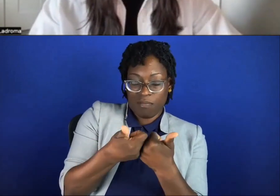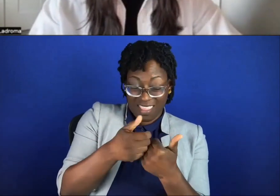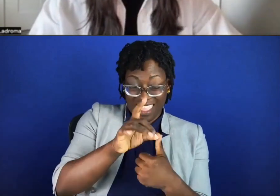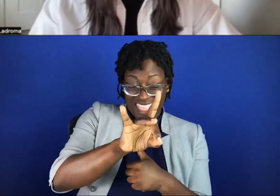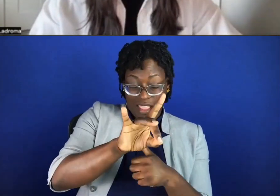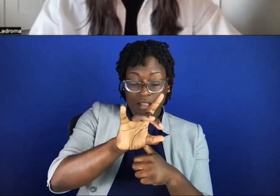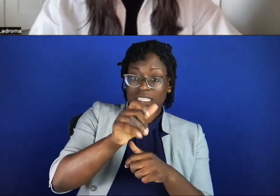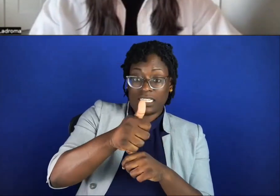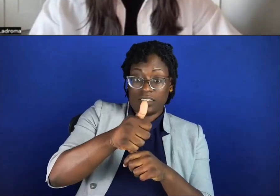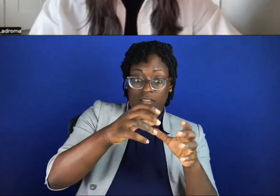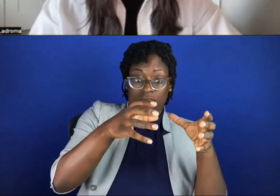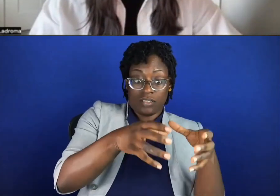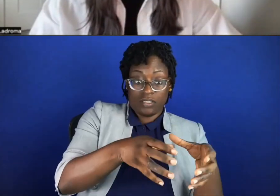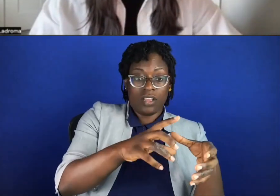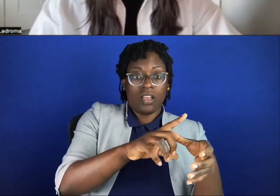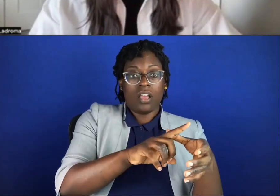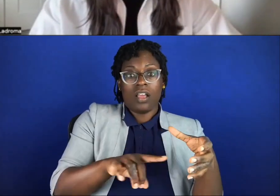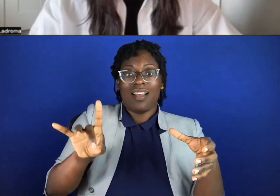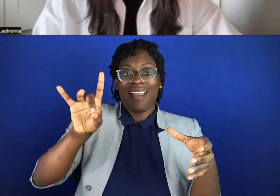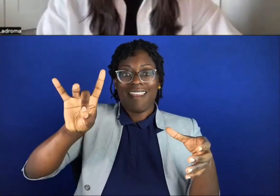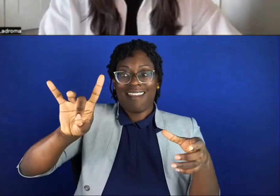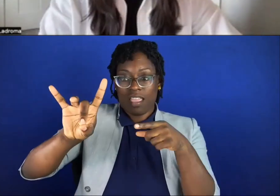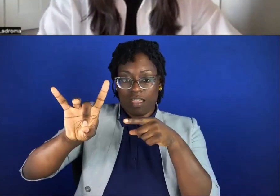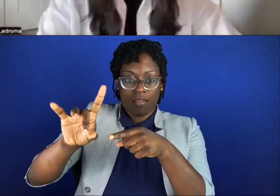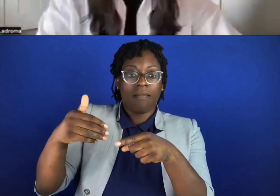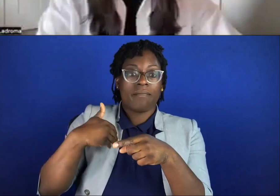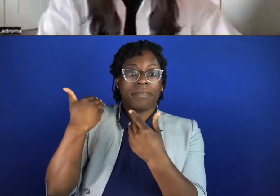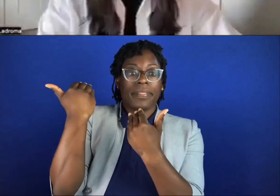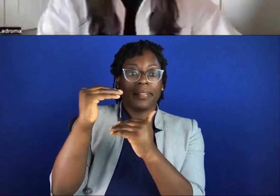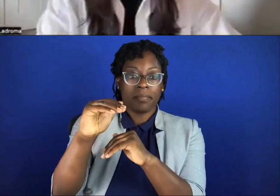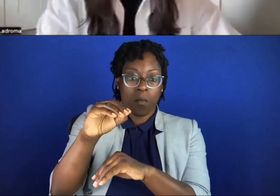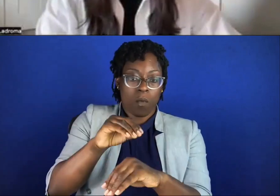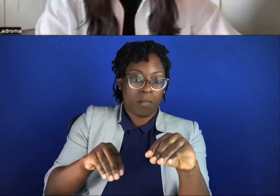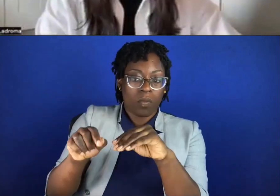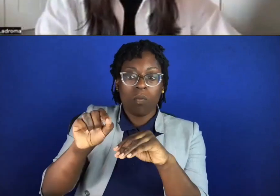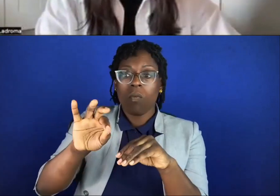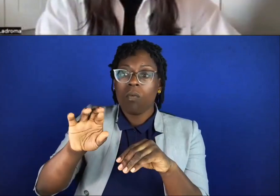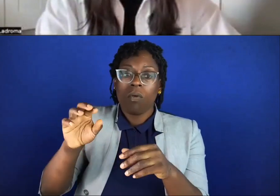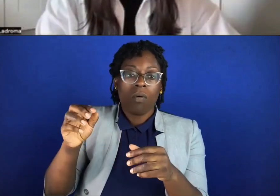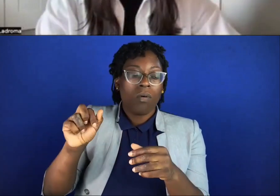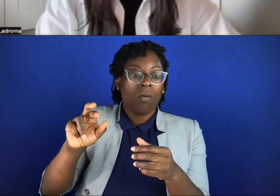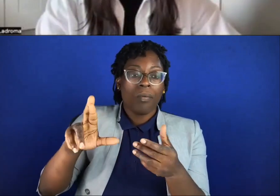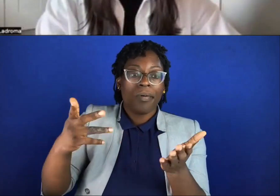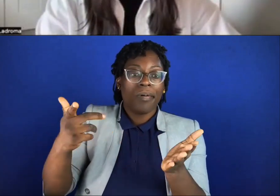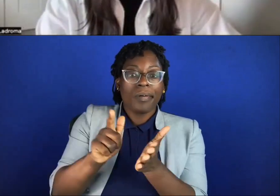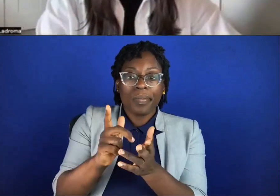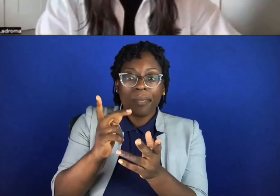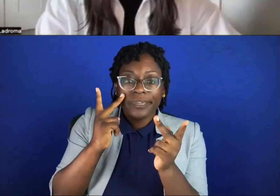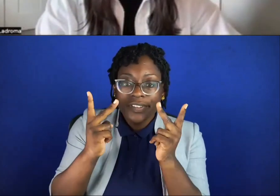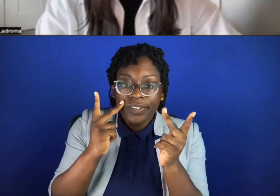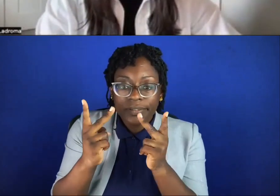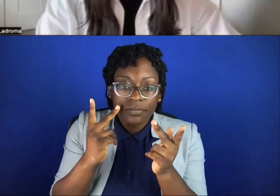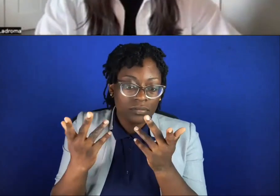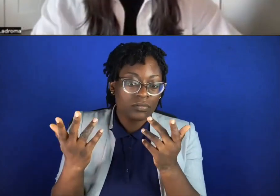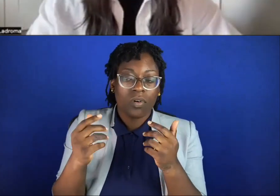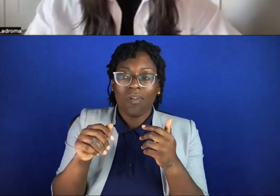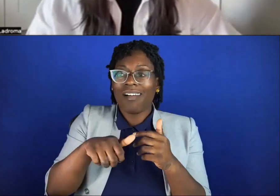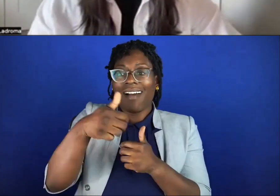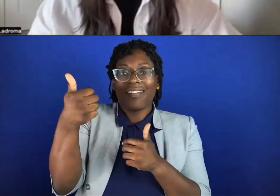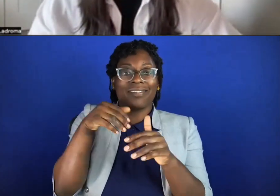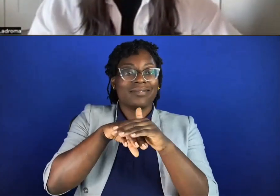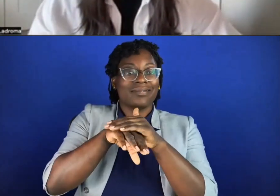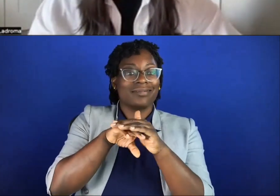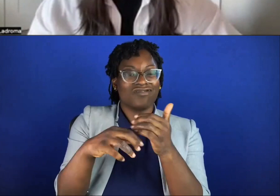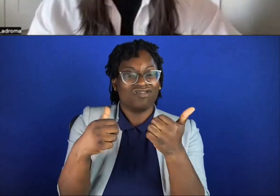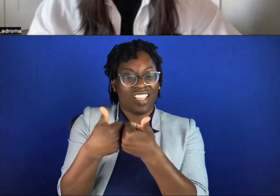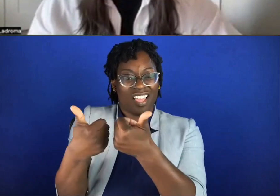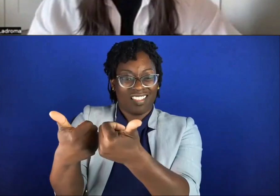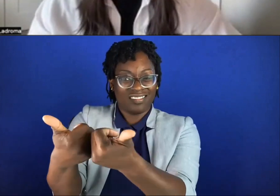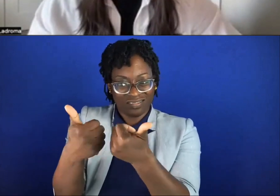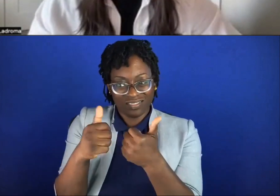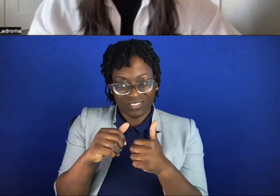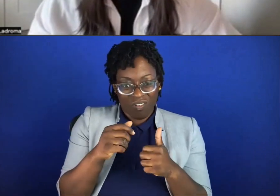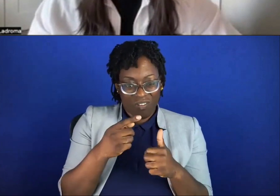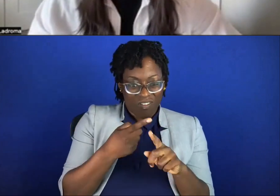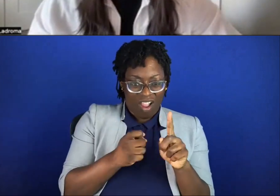10 people interviewed by Adapt the Game who are impacted by limited mobility, low vision